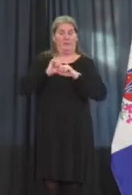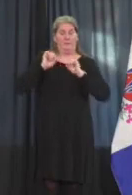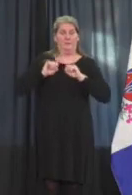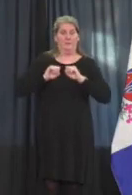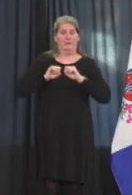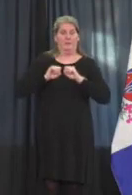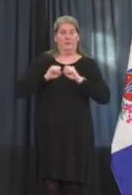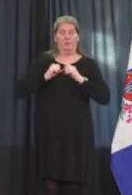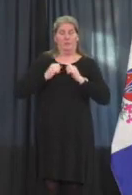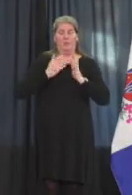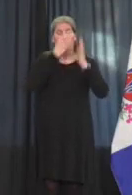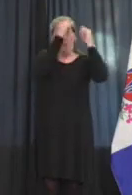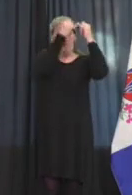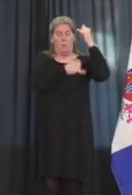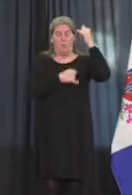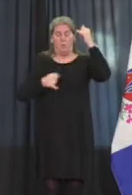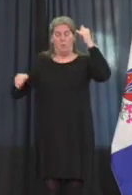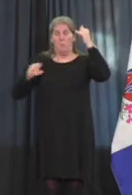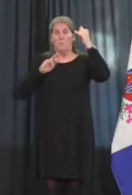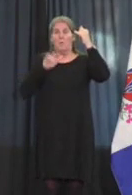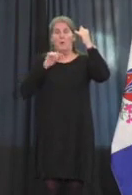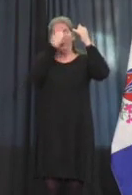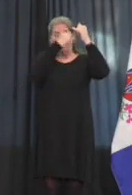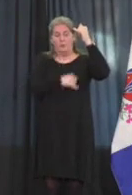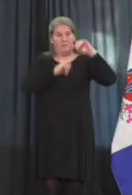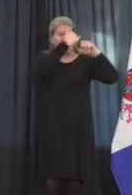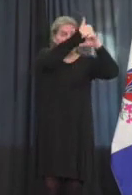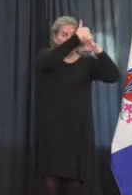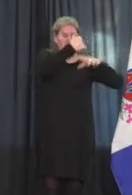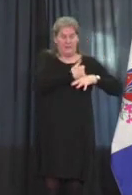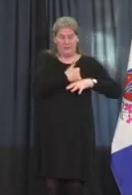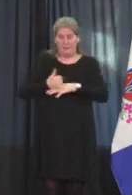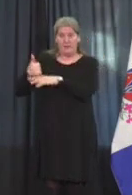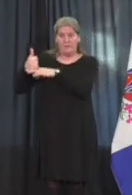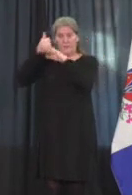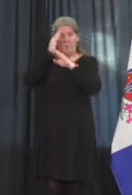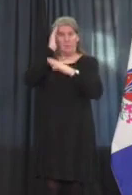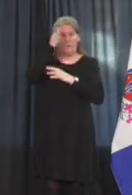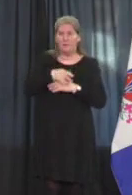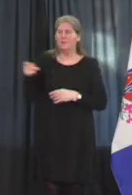I GUESS, ALONG THE TERRITORIAL BORDER? IF SO, WHERE? YEAH. I WILL START AND YOU FOLLOWUP.